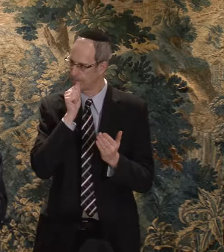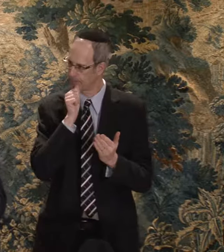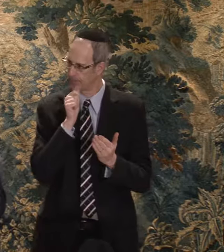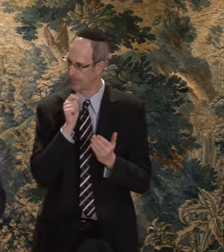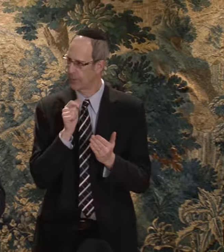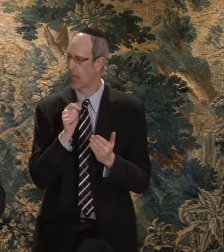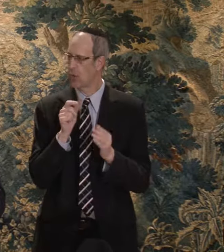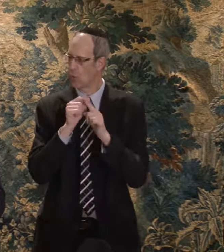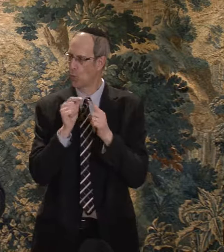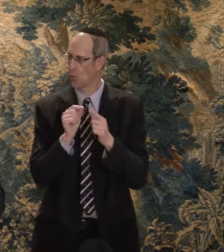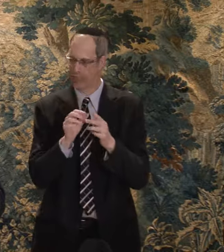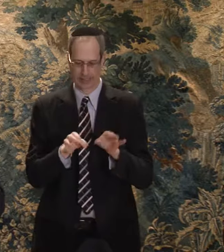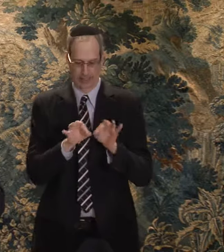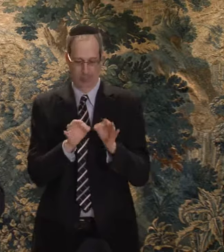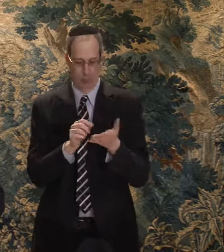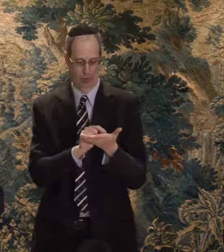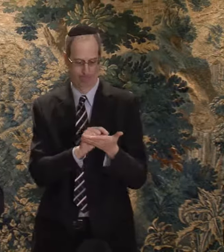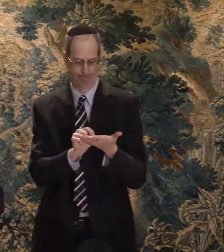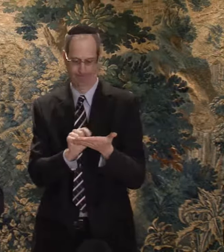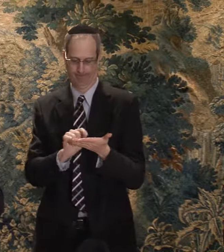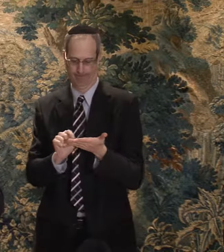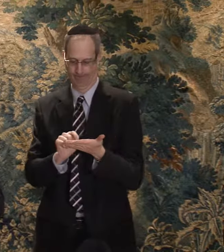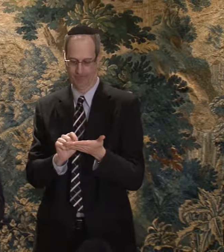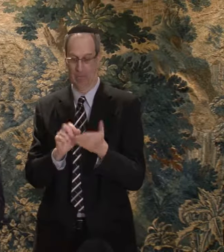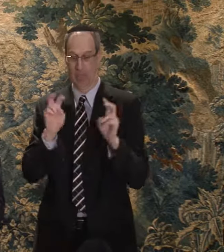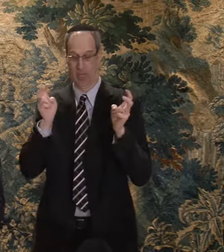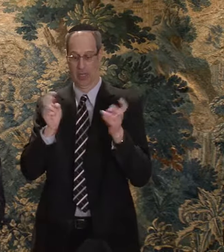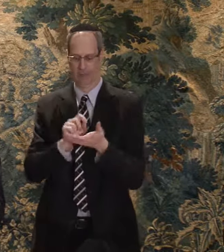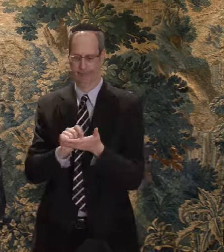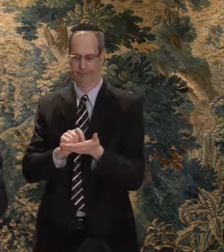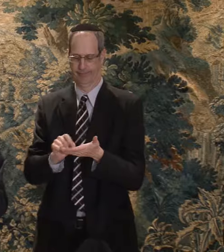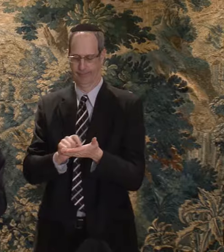words and expressions that you have heard of shat on so that every day